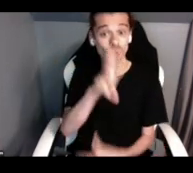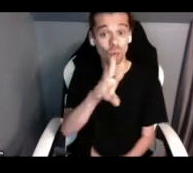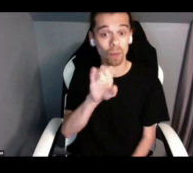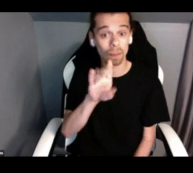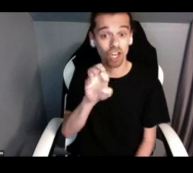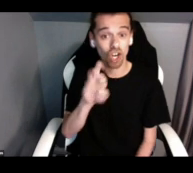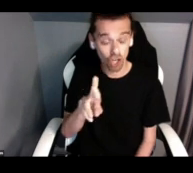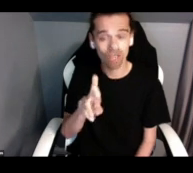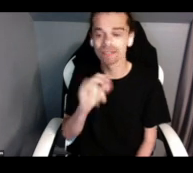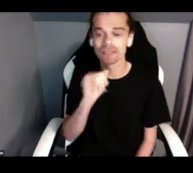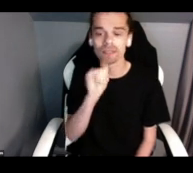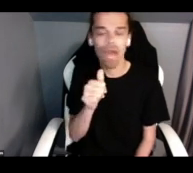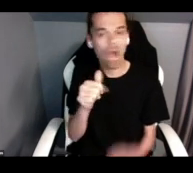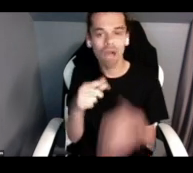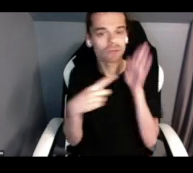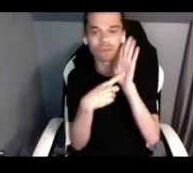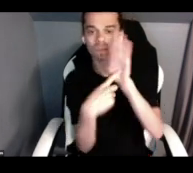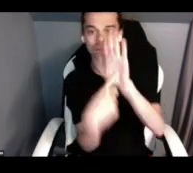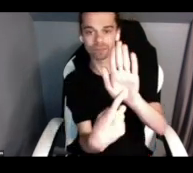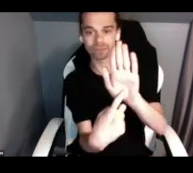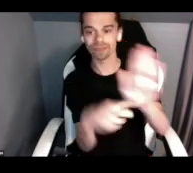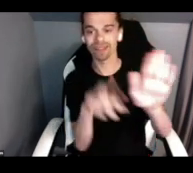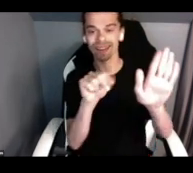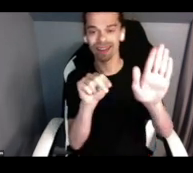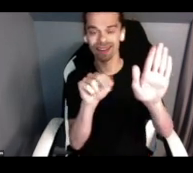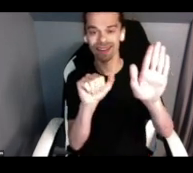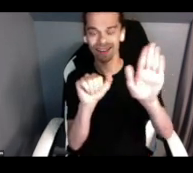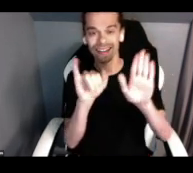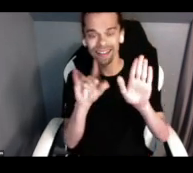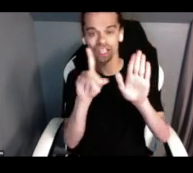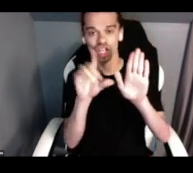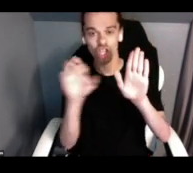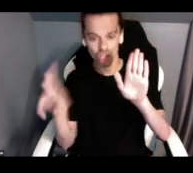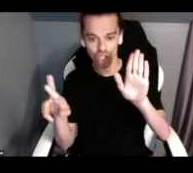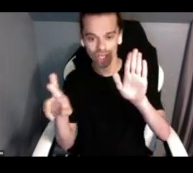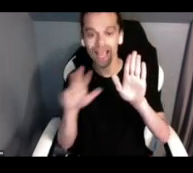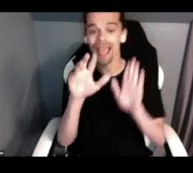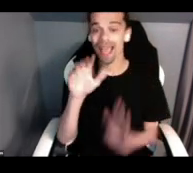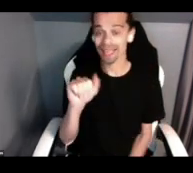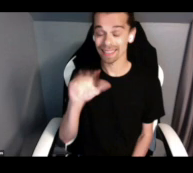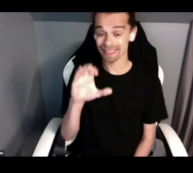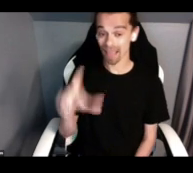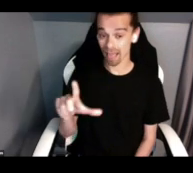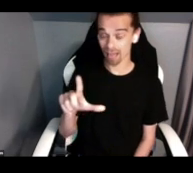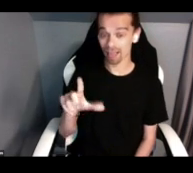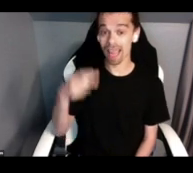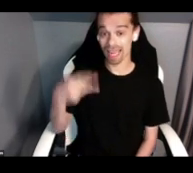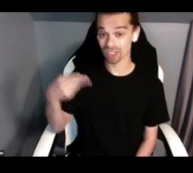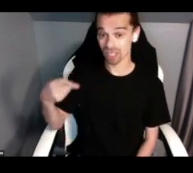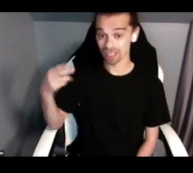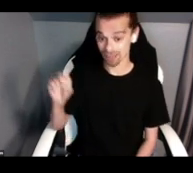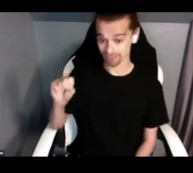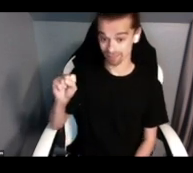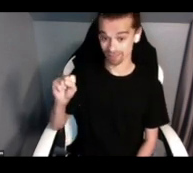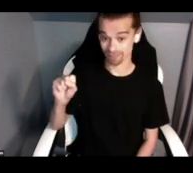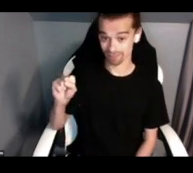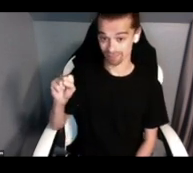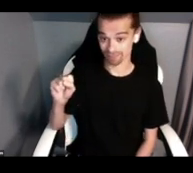the policies of NIDILRR, ACL, HHS. And you should not assume